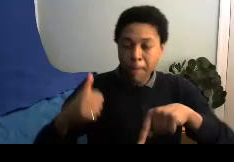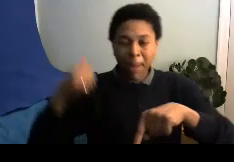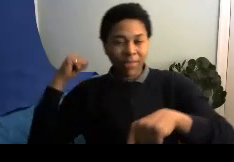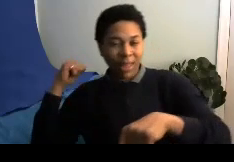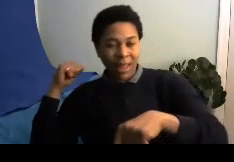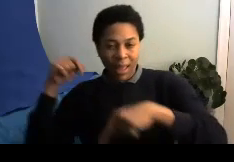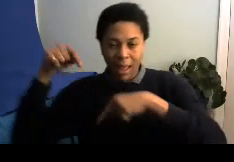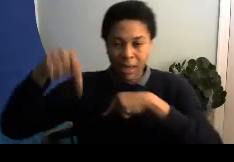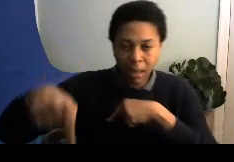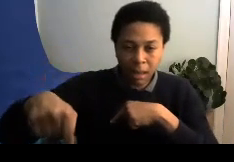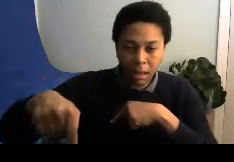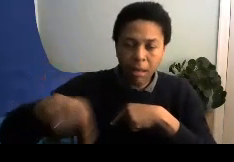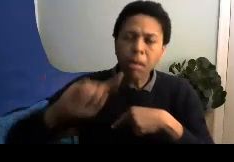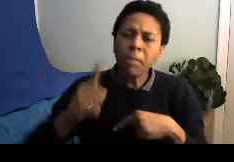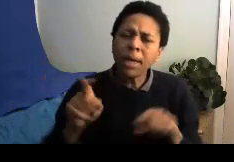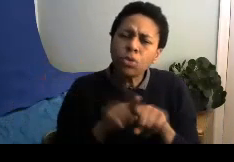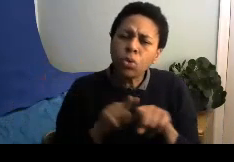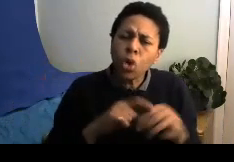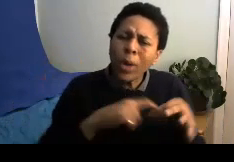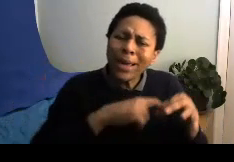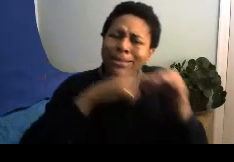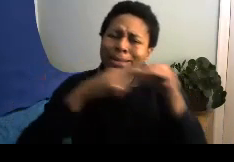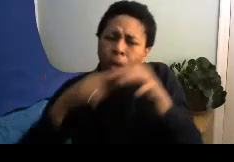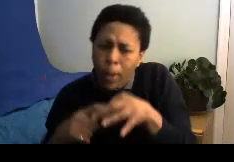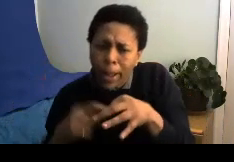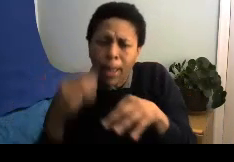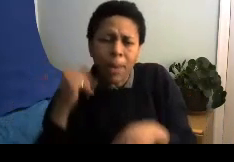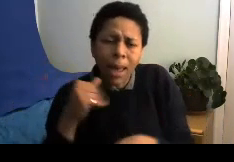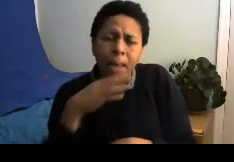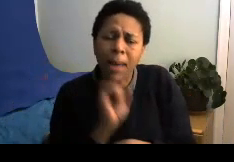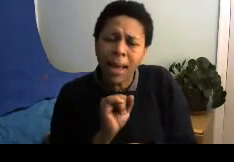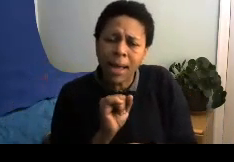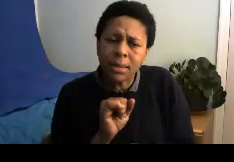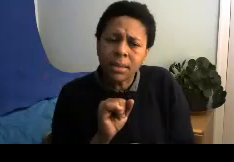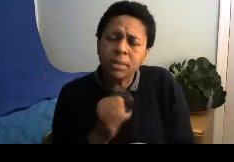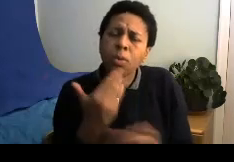also queer fiction as well. And so could you talk more about the